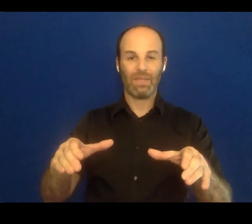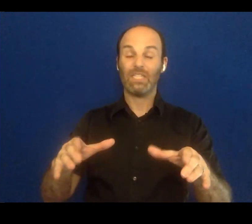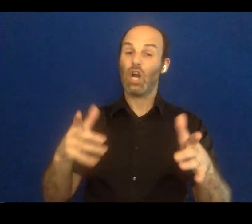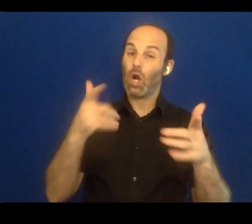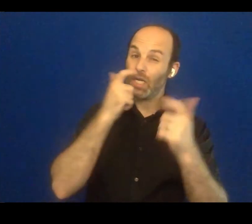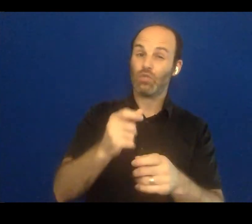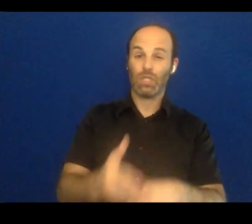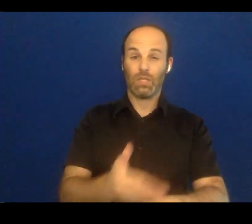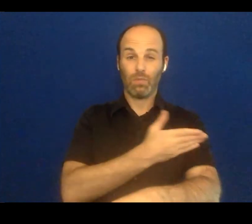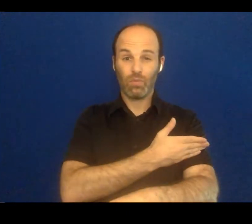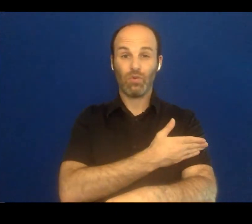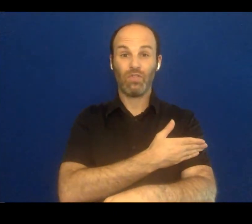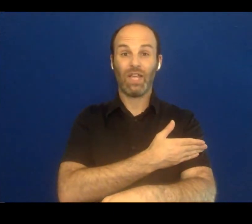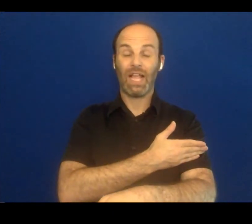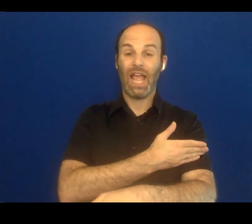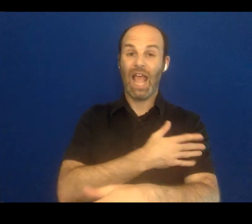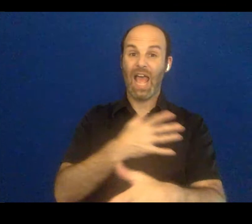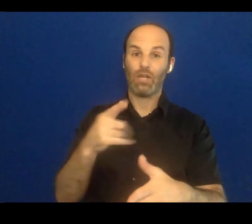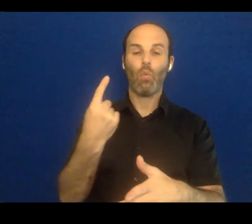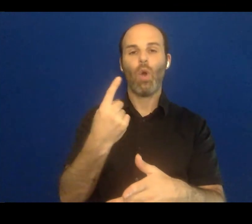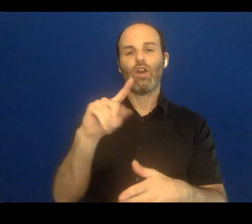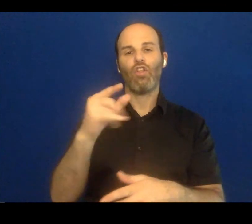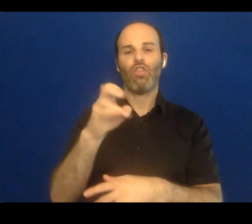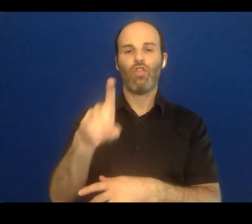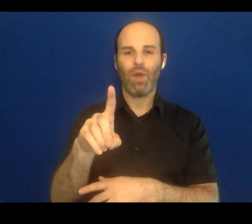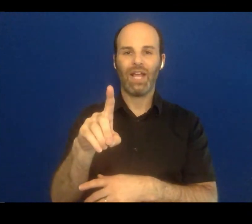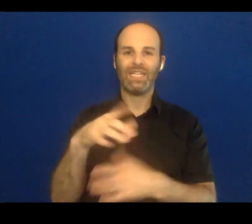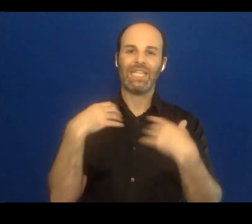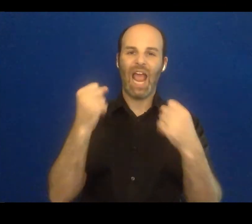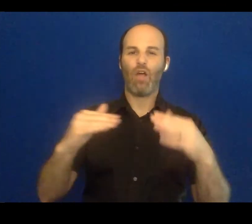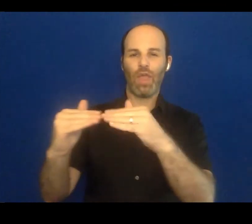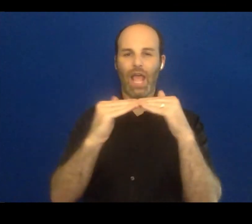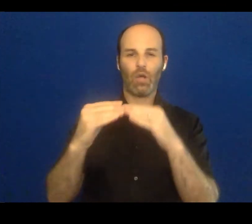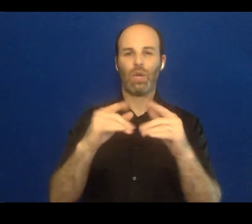BRINGING A NEW HEALTH EQUITY AND